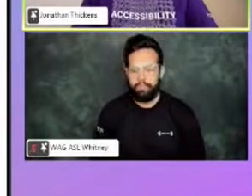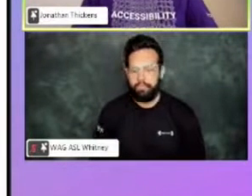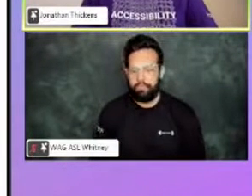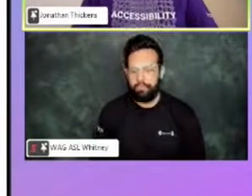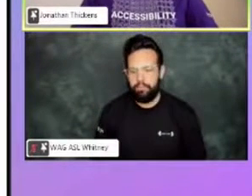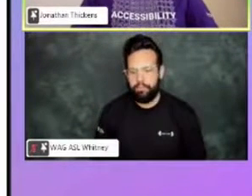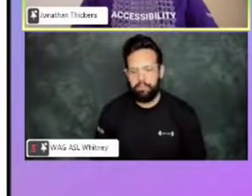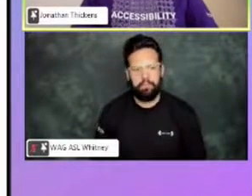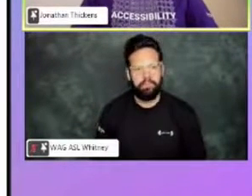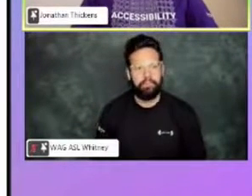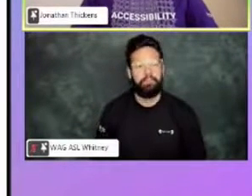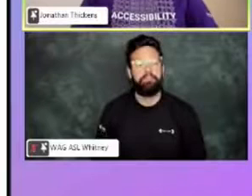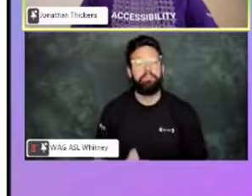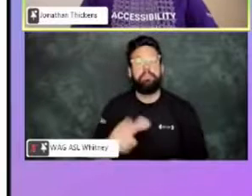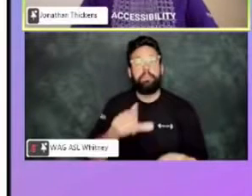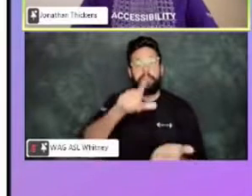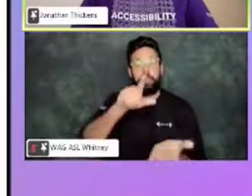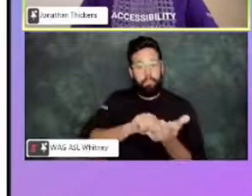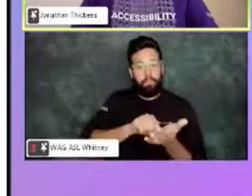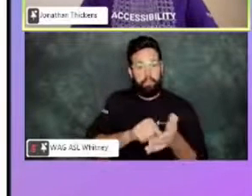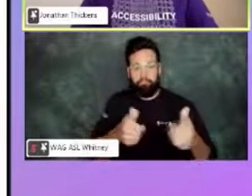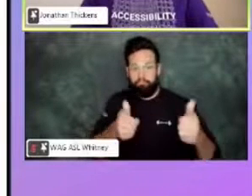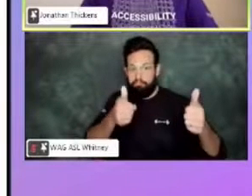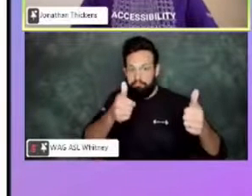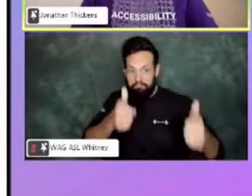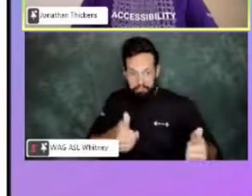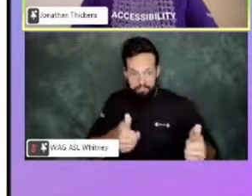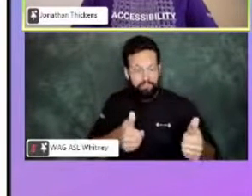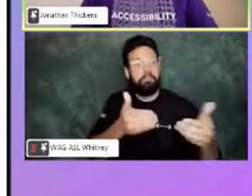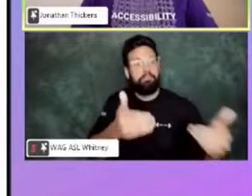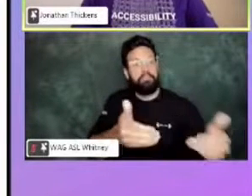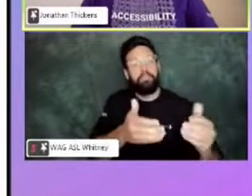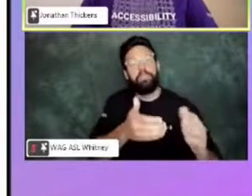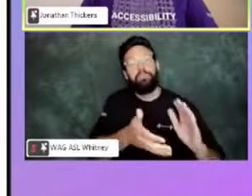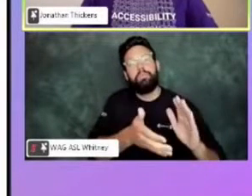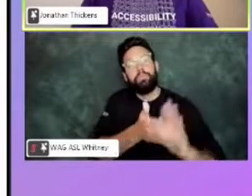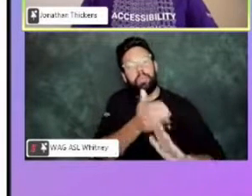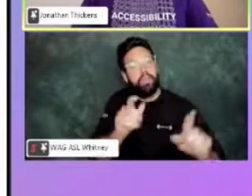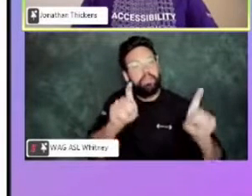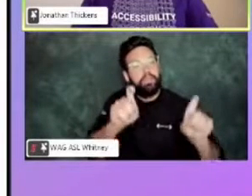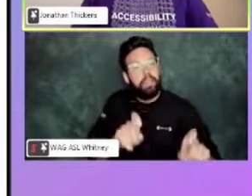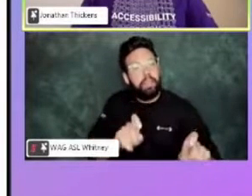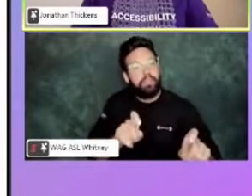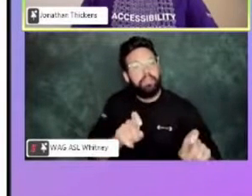With that committed, we're gonna run the tests like I said. Watch those tests run just as they would